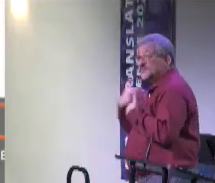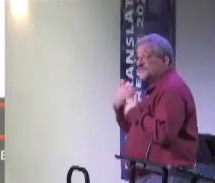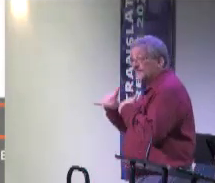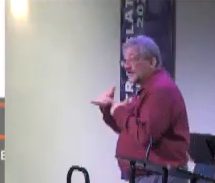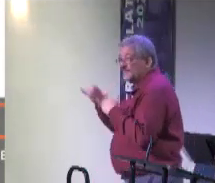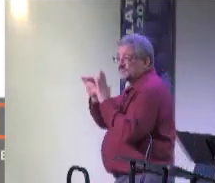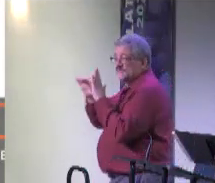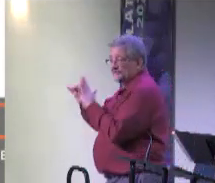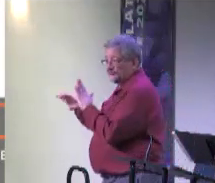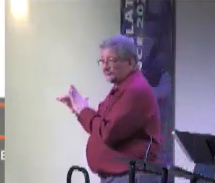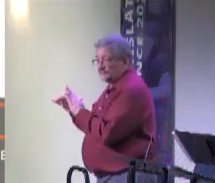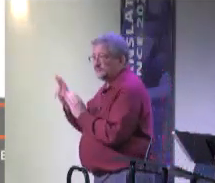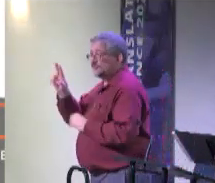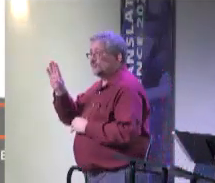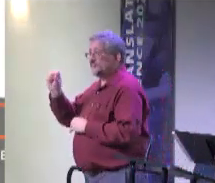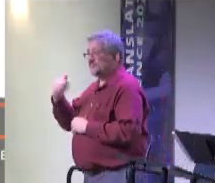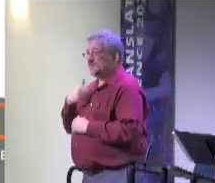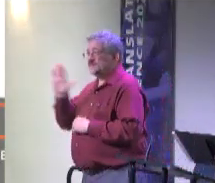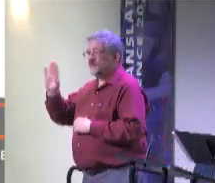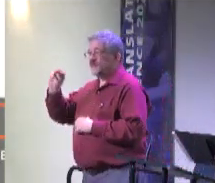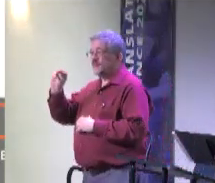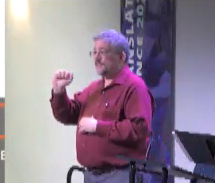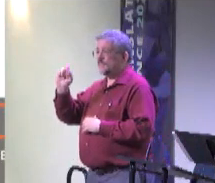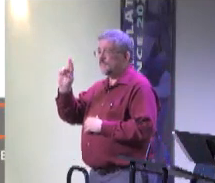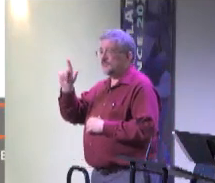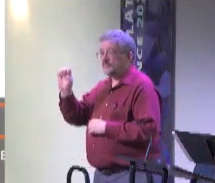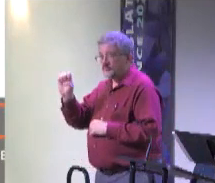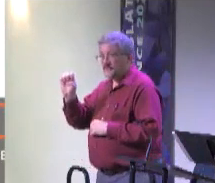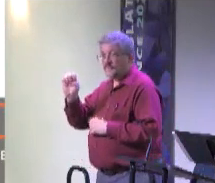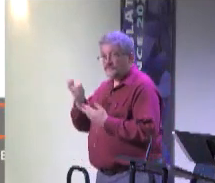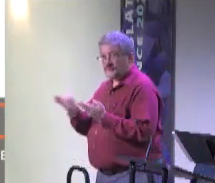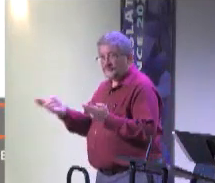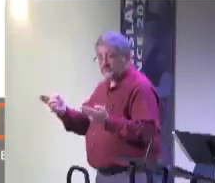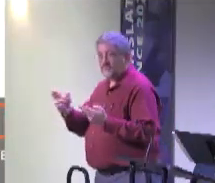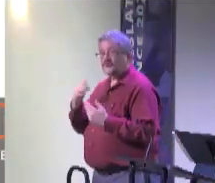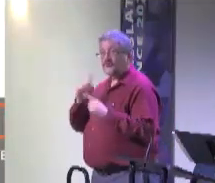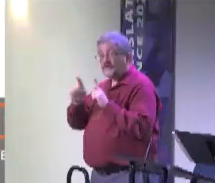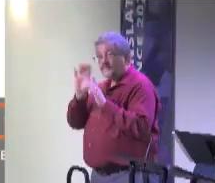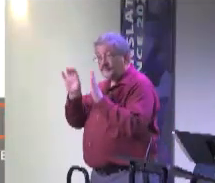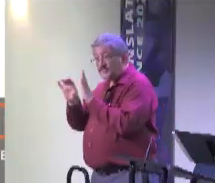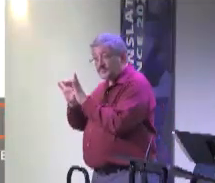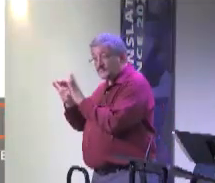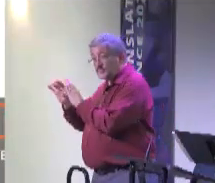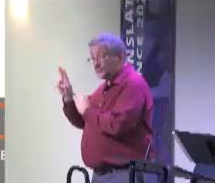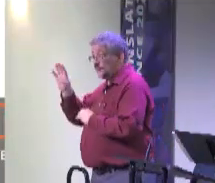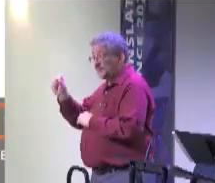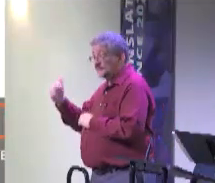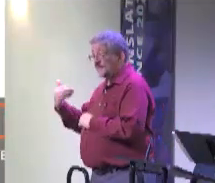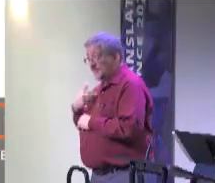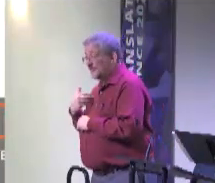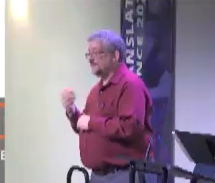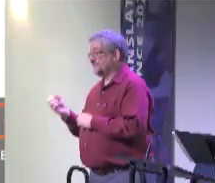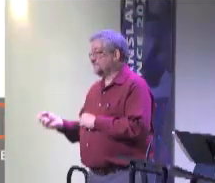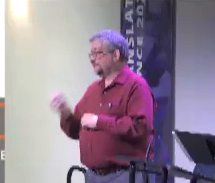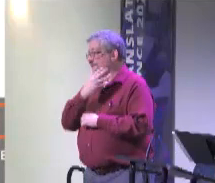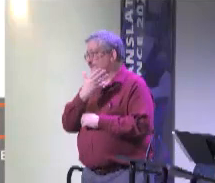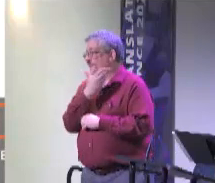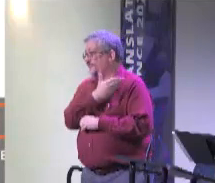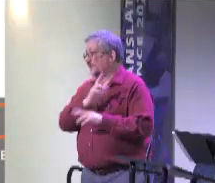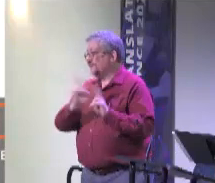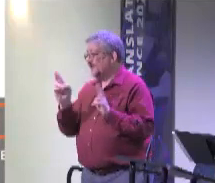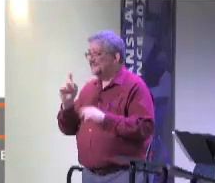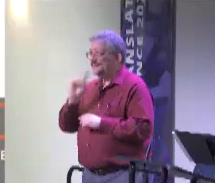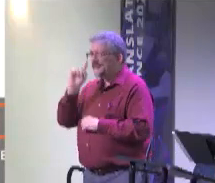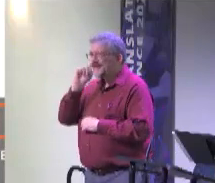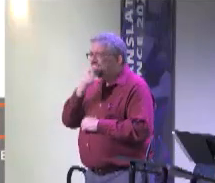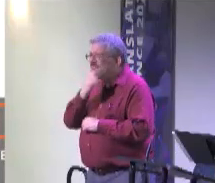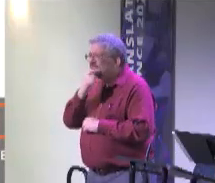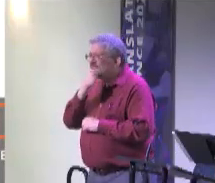Another resource that it is included in SLTT is the UBS marble. Picture glossary and it's or library.